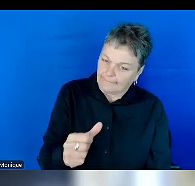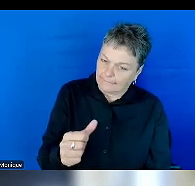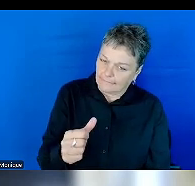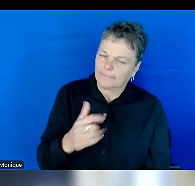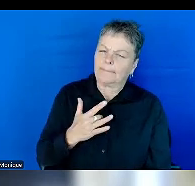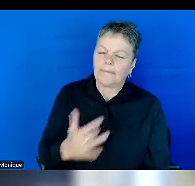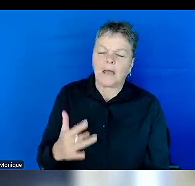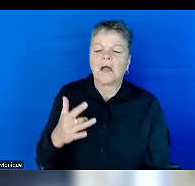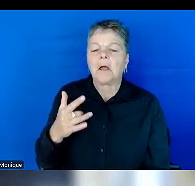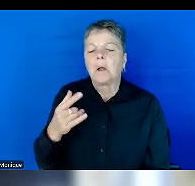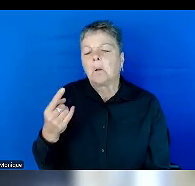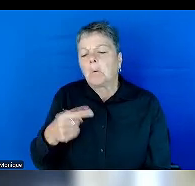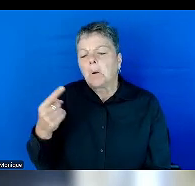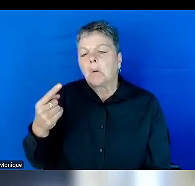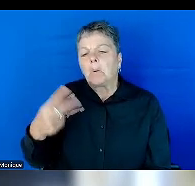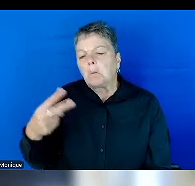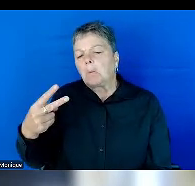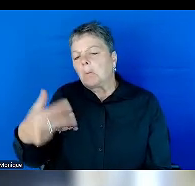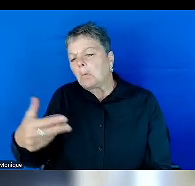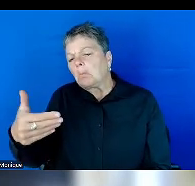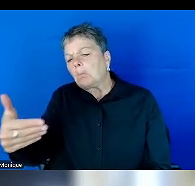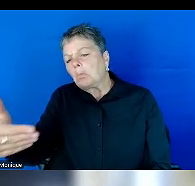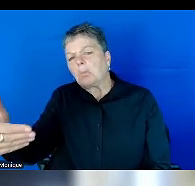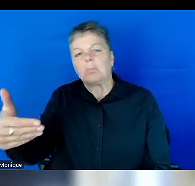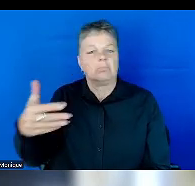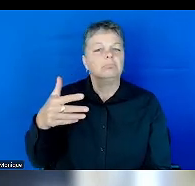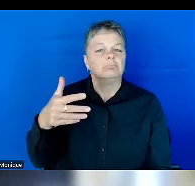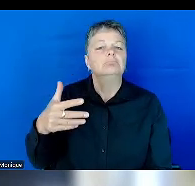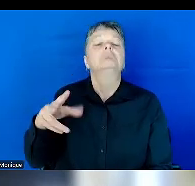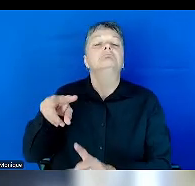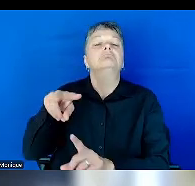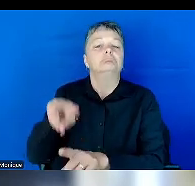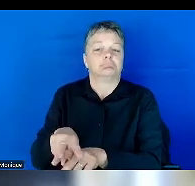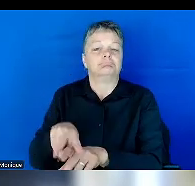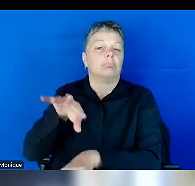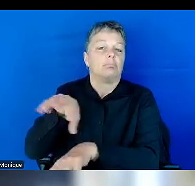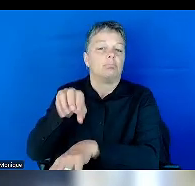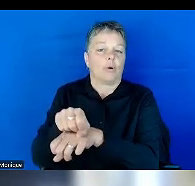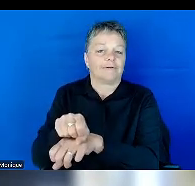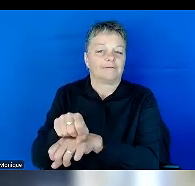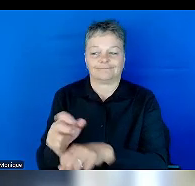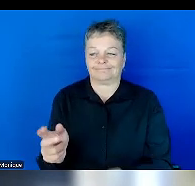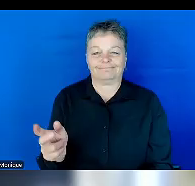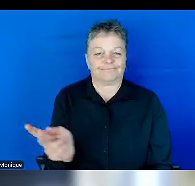couple days, uh, you you would get the appointment or you would have your appointment with an ARCH